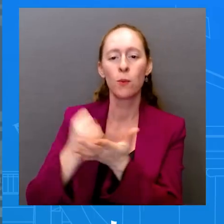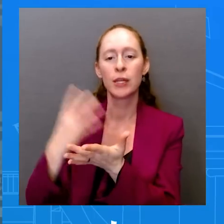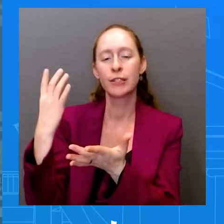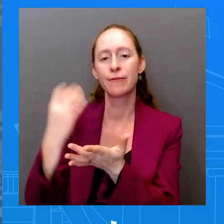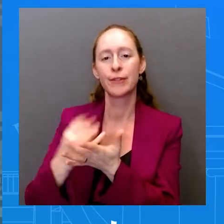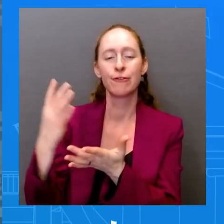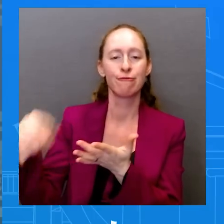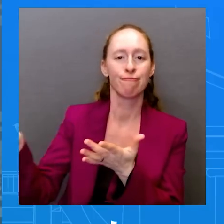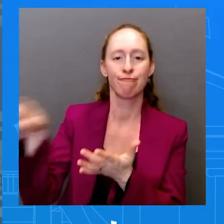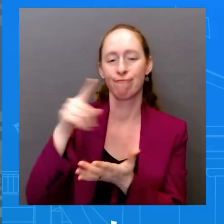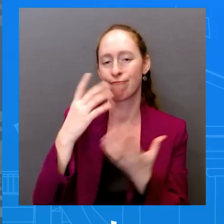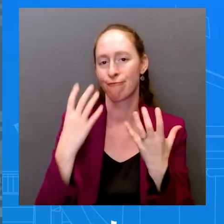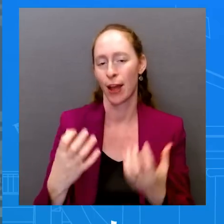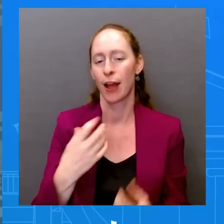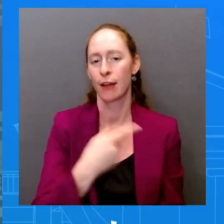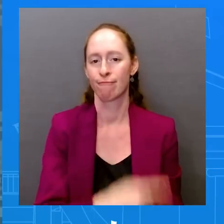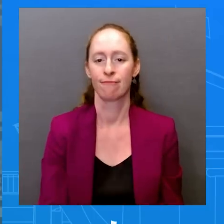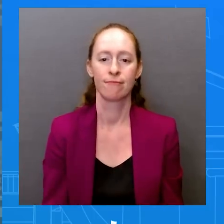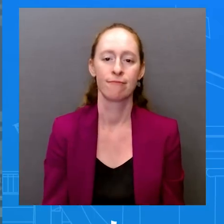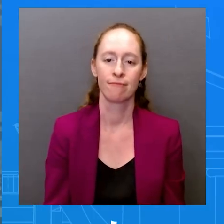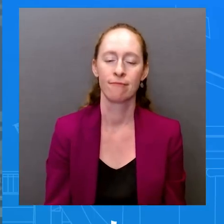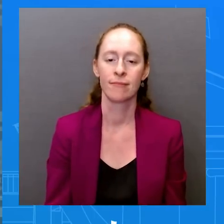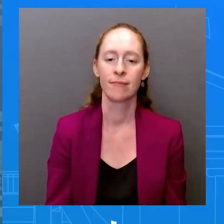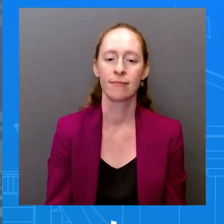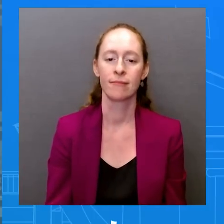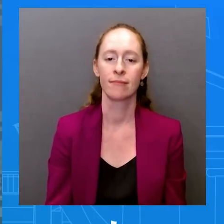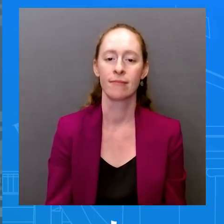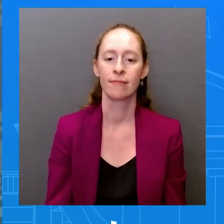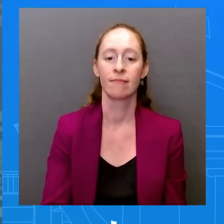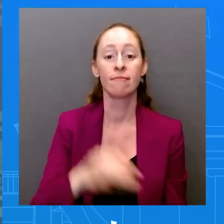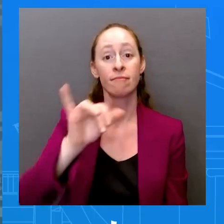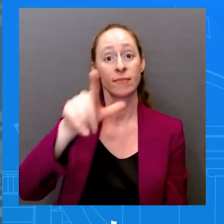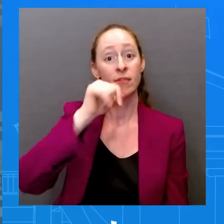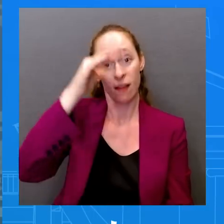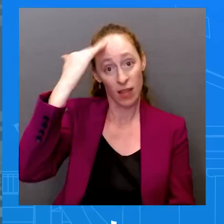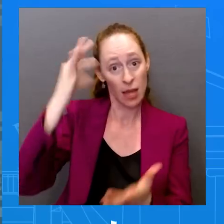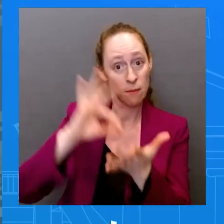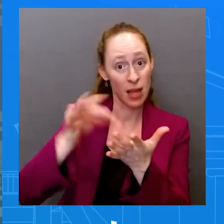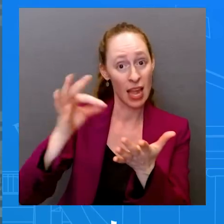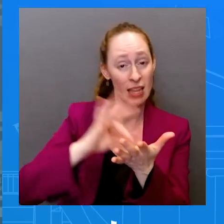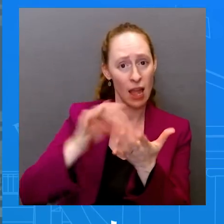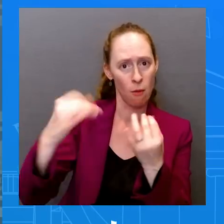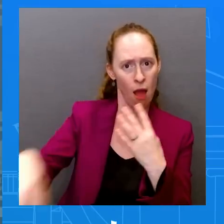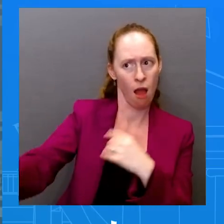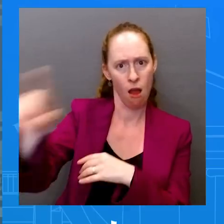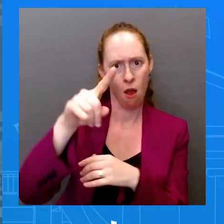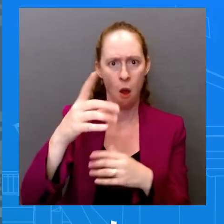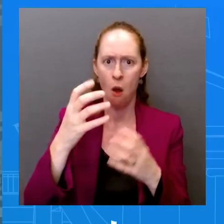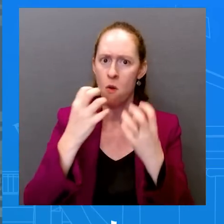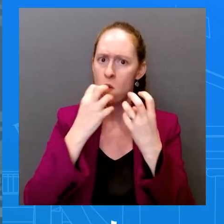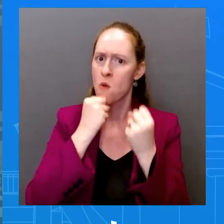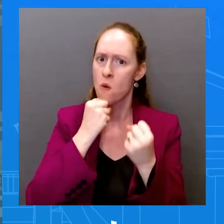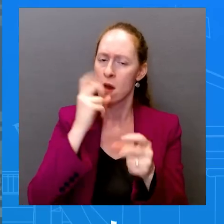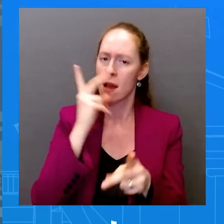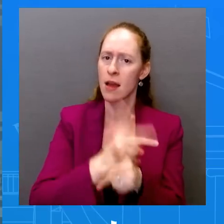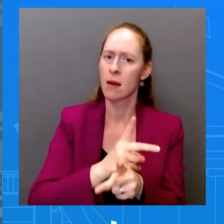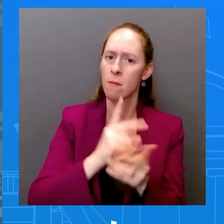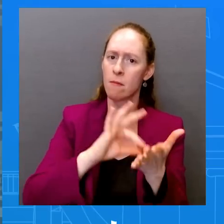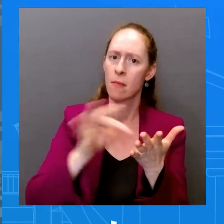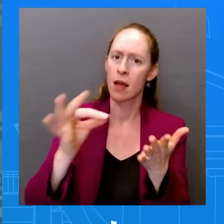with the American people. What we're trying to do is popular with the American people. Protecting Social Security, which is something they have put on the chopping --